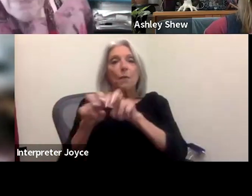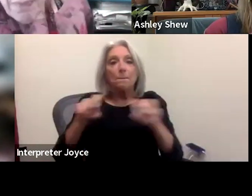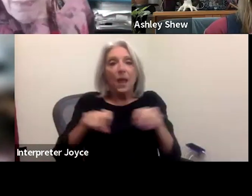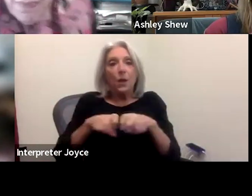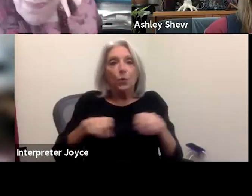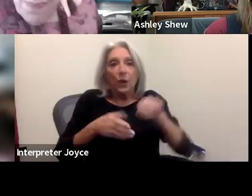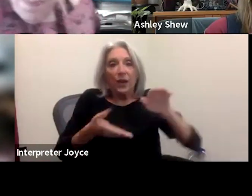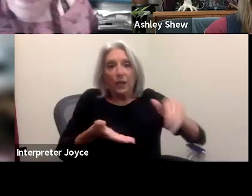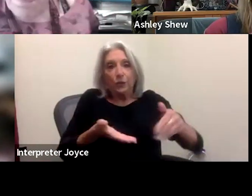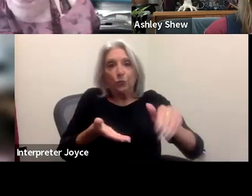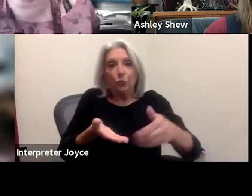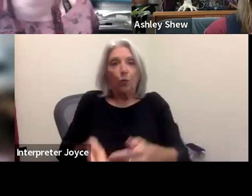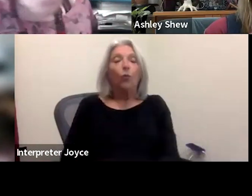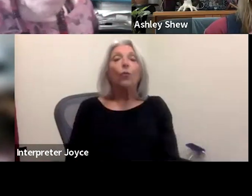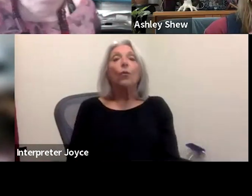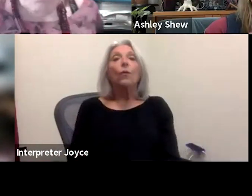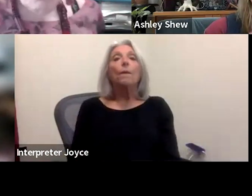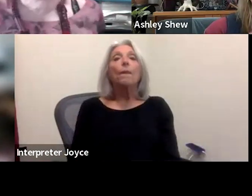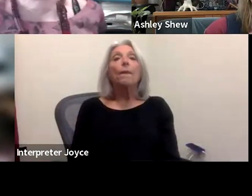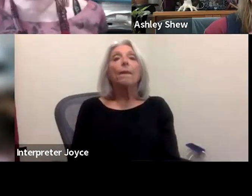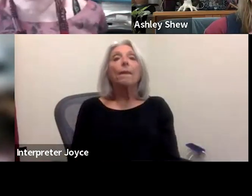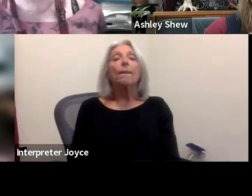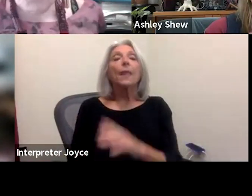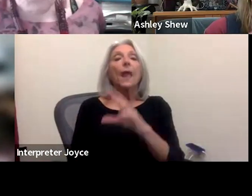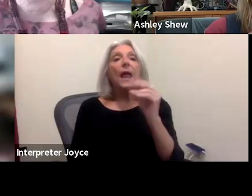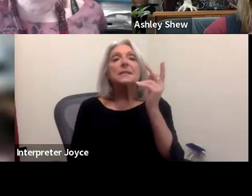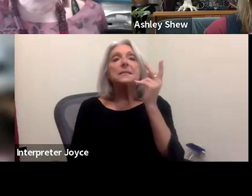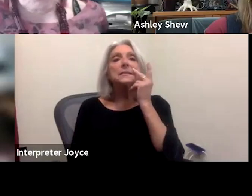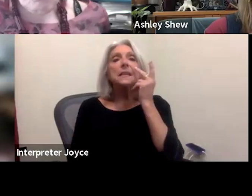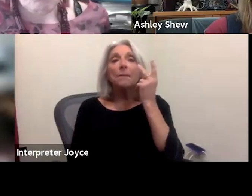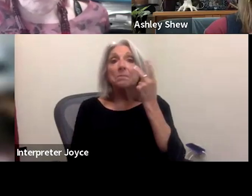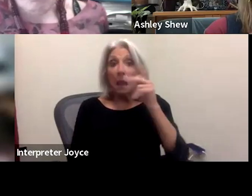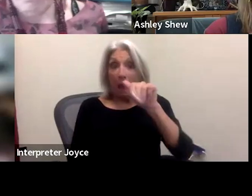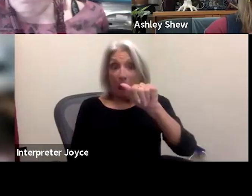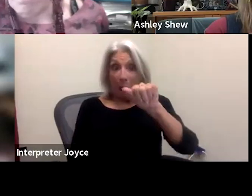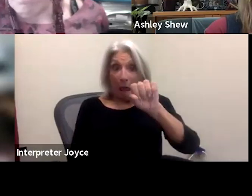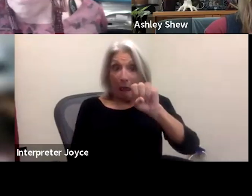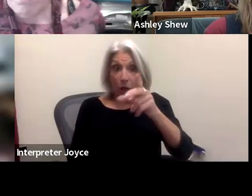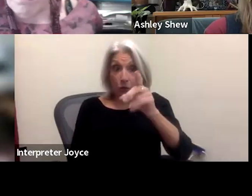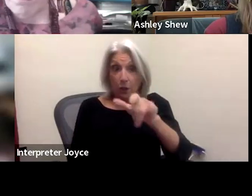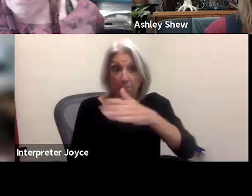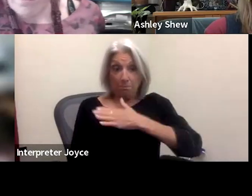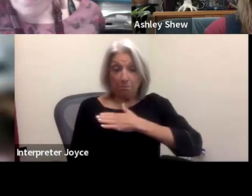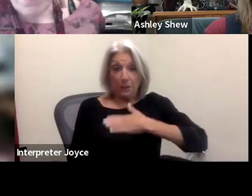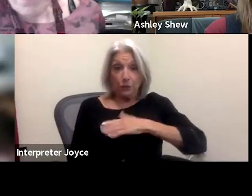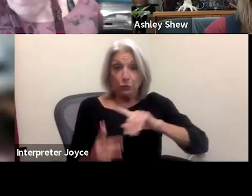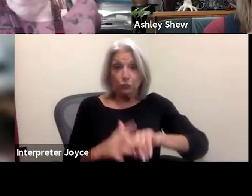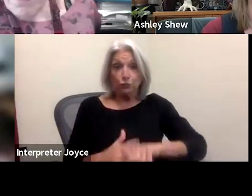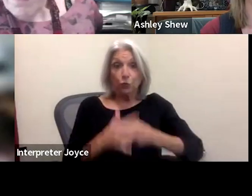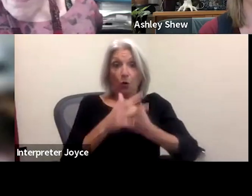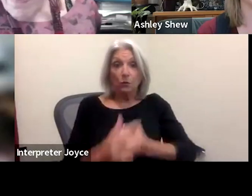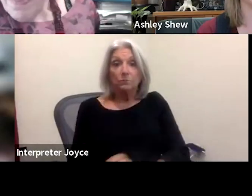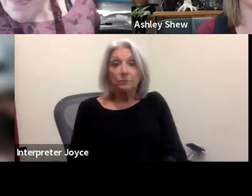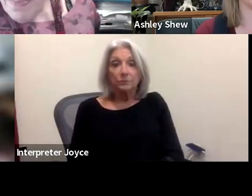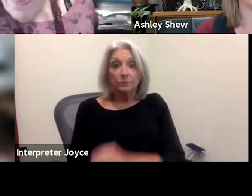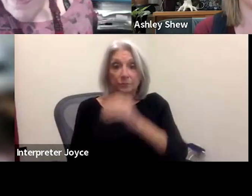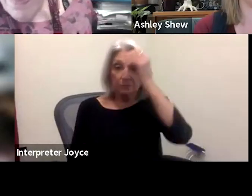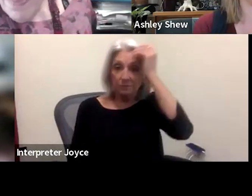And let's see, I wonder if, Ashley, you would start us off. Oh, sure. Hi.